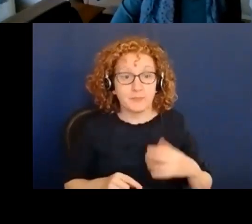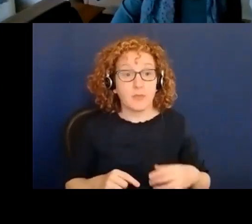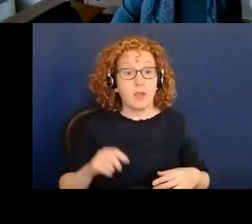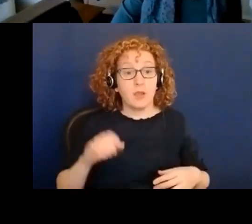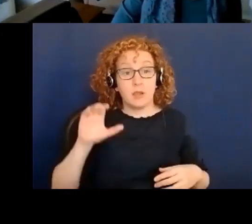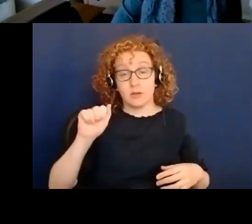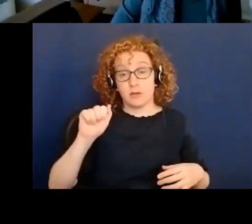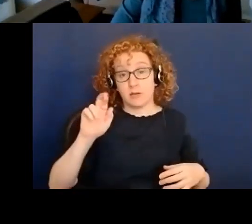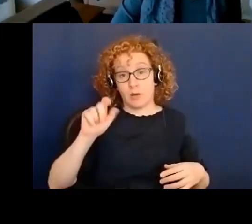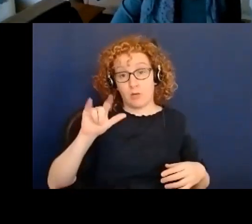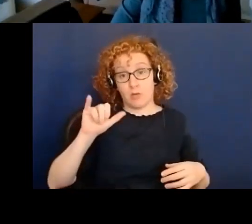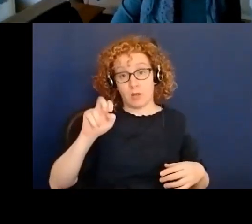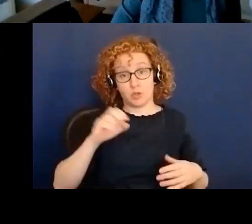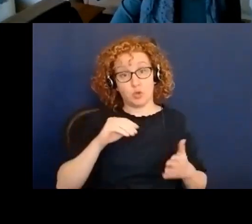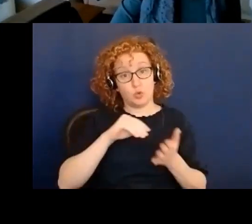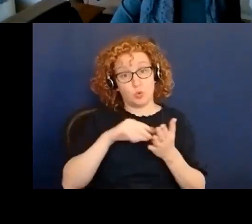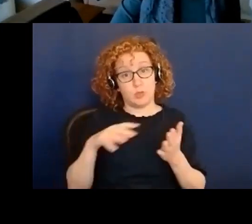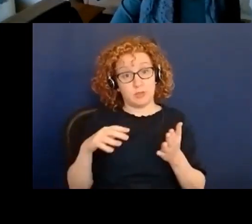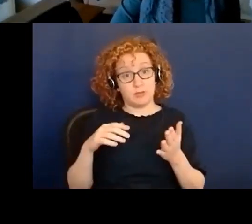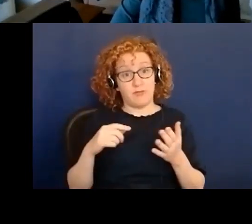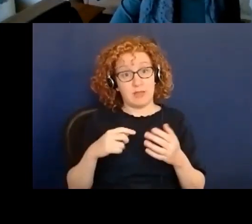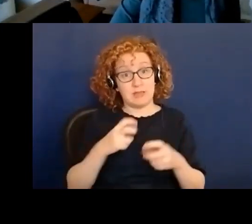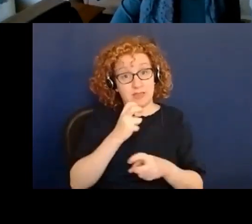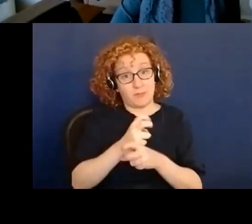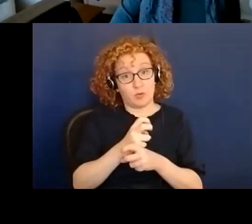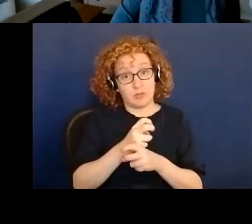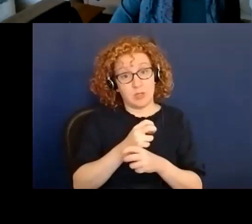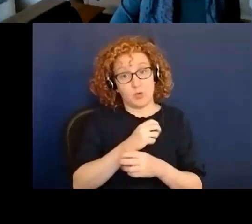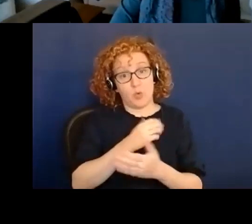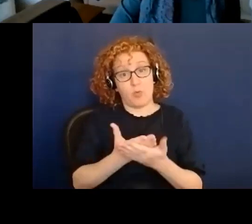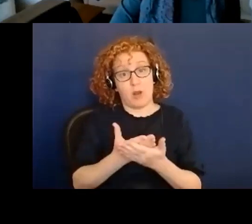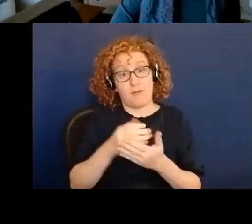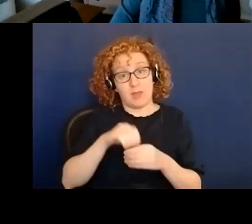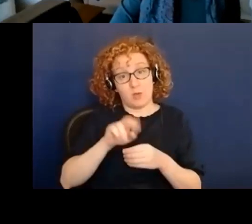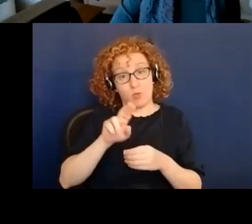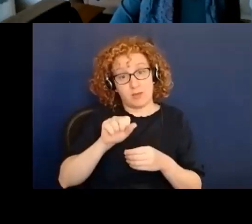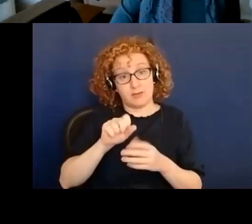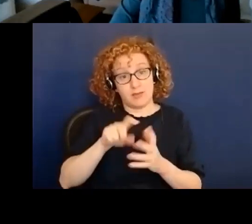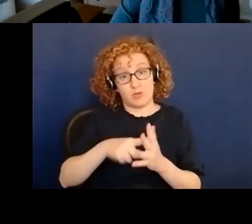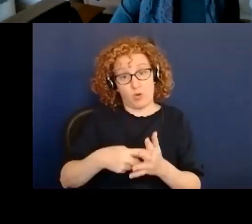semester how at rice are you talking about how you might permit students to arrive late or work with